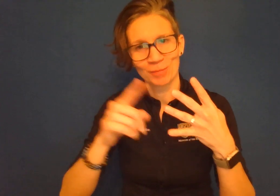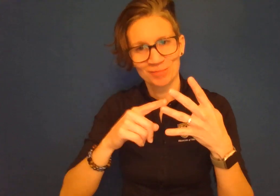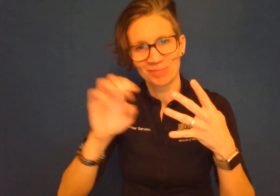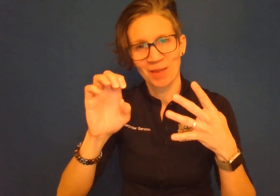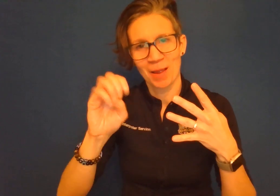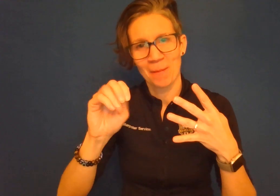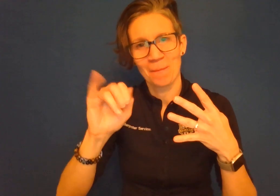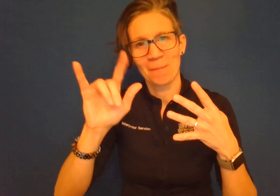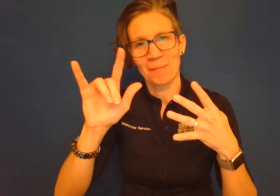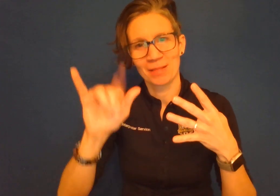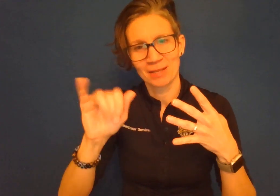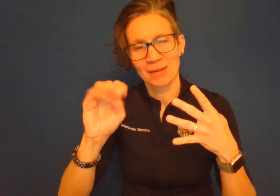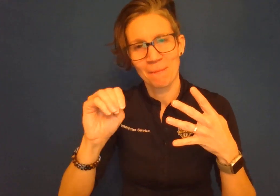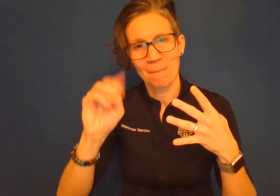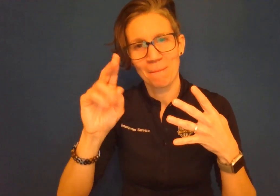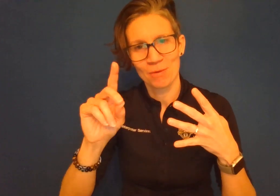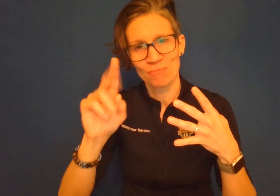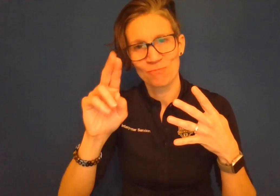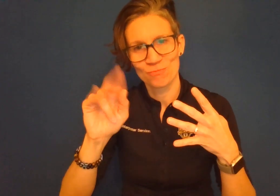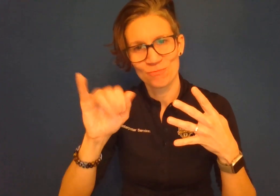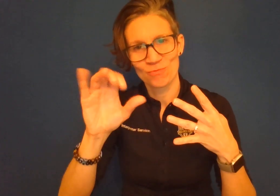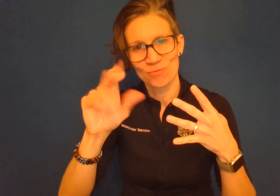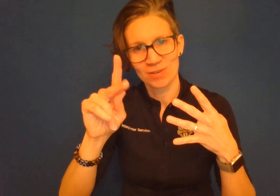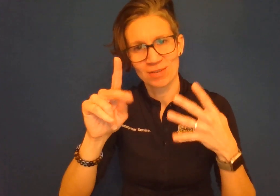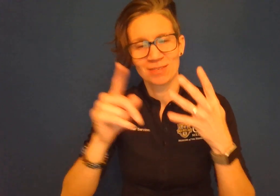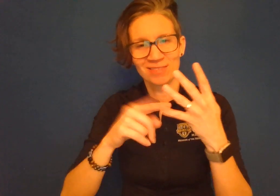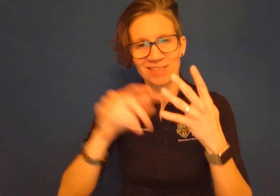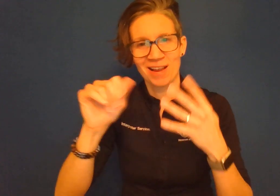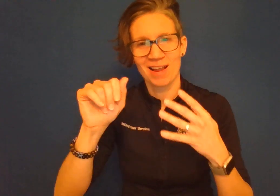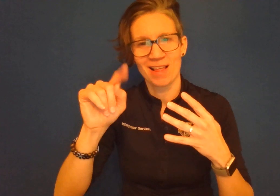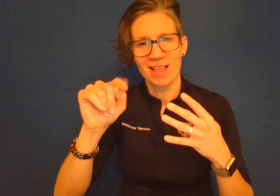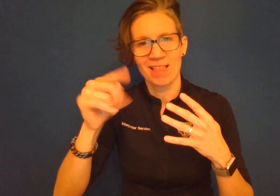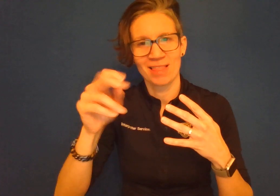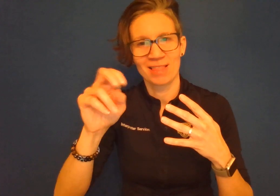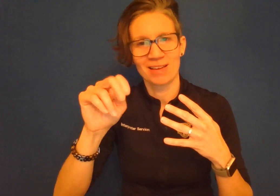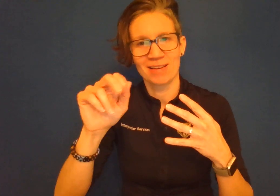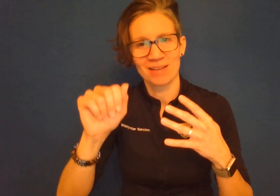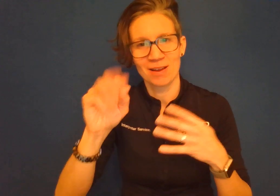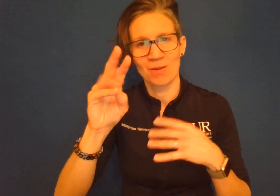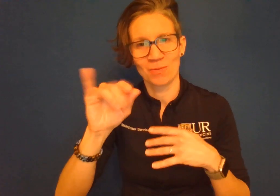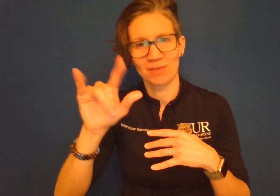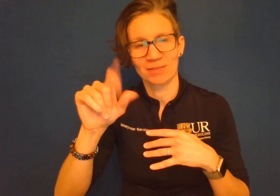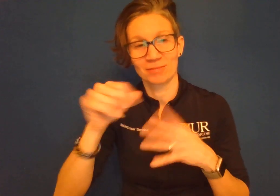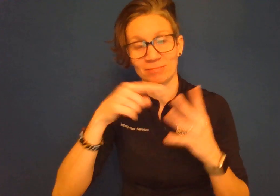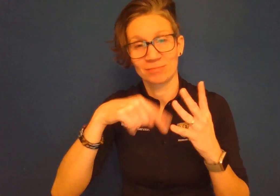Emily Mudrick Athena Willis